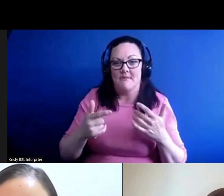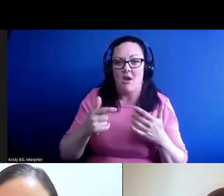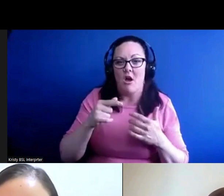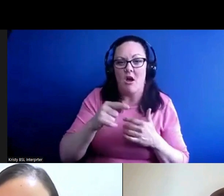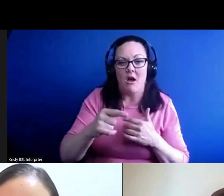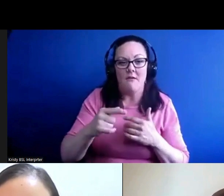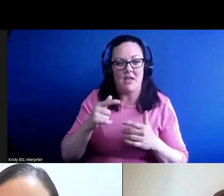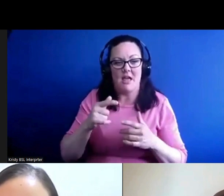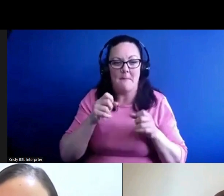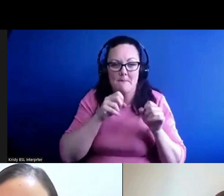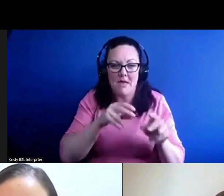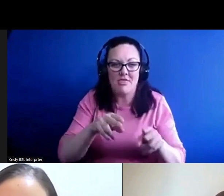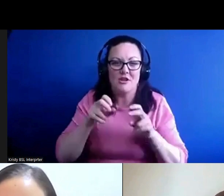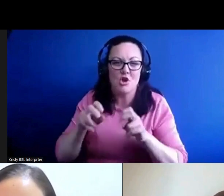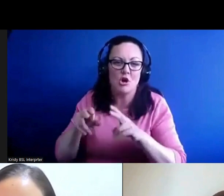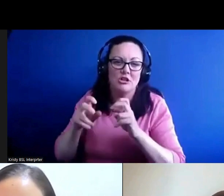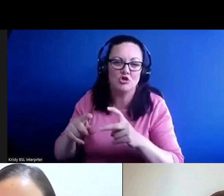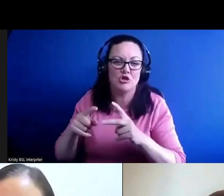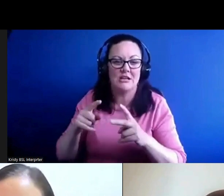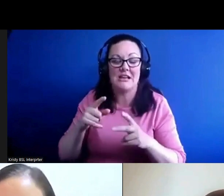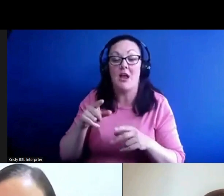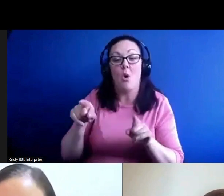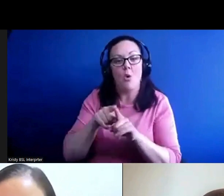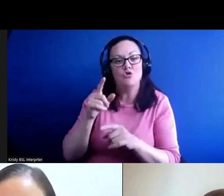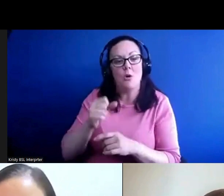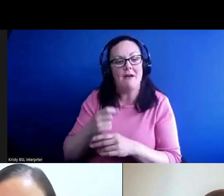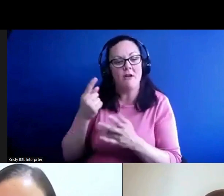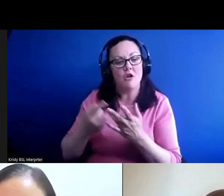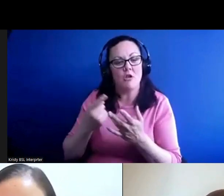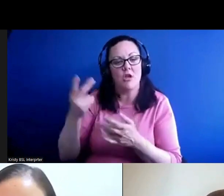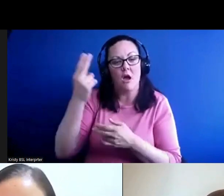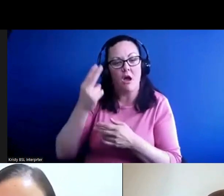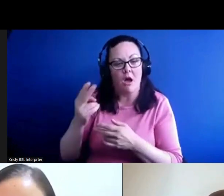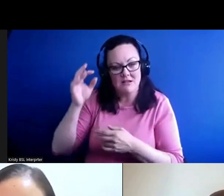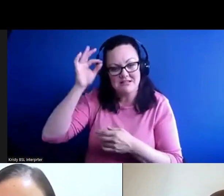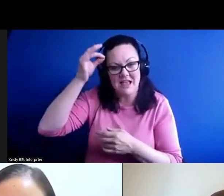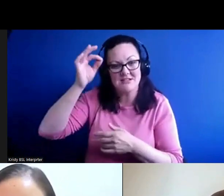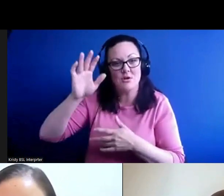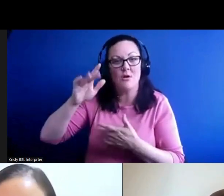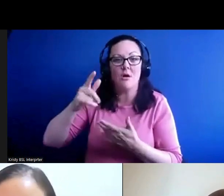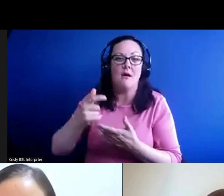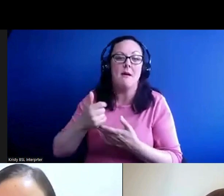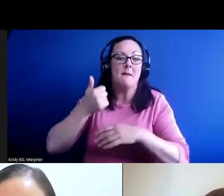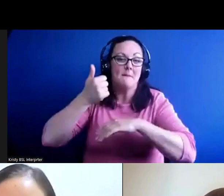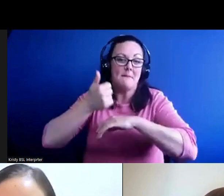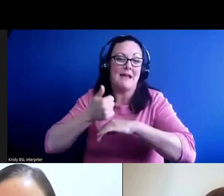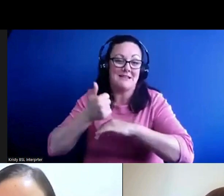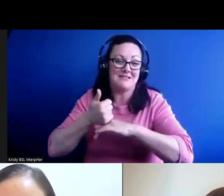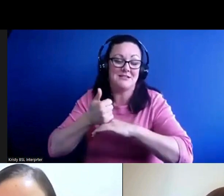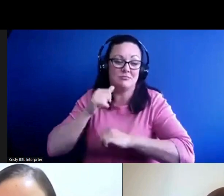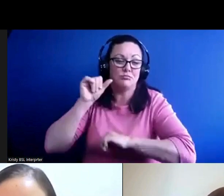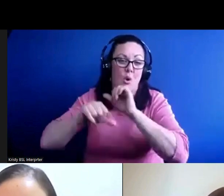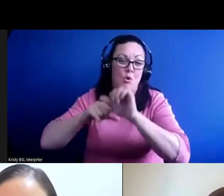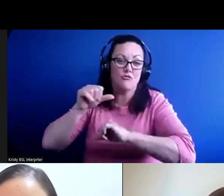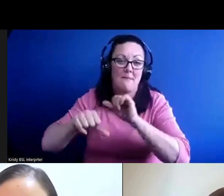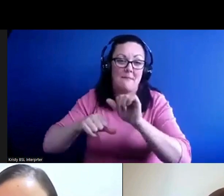We have another Place Based Learning Event on May 1st. It is a